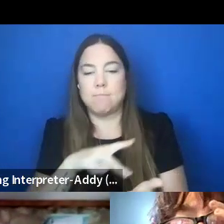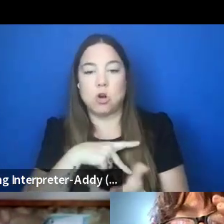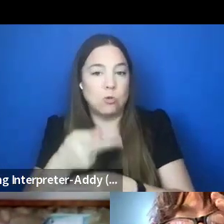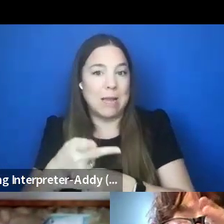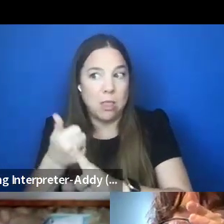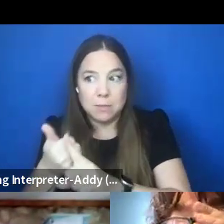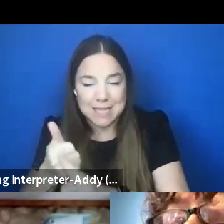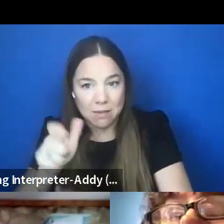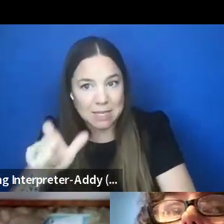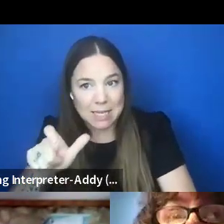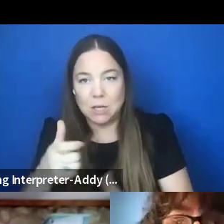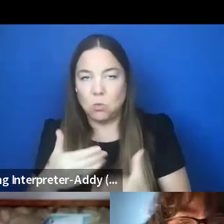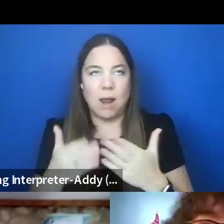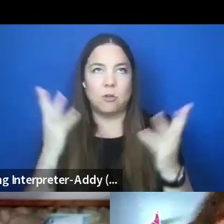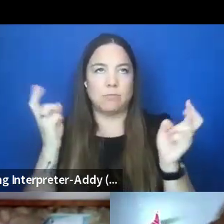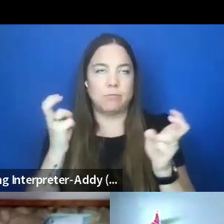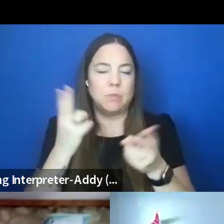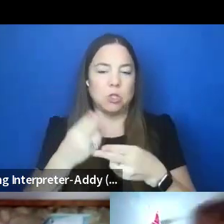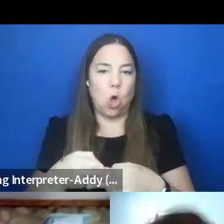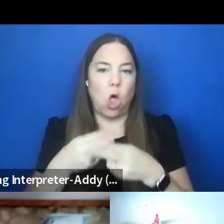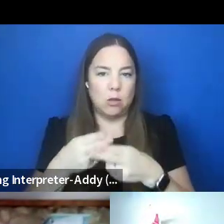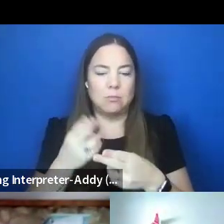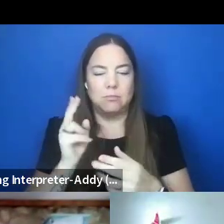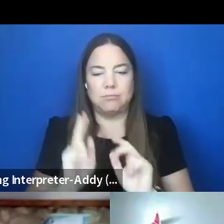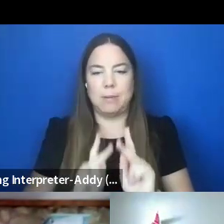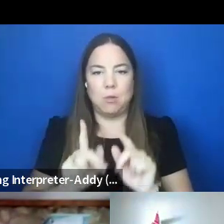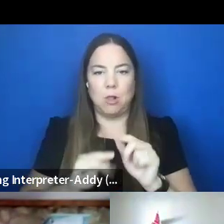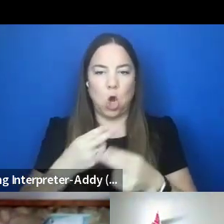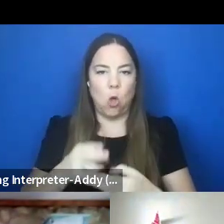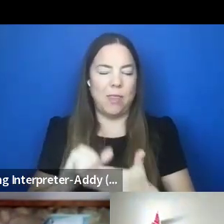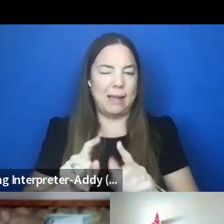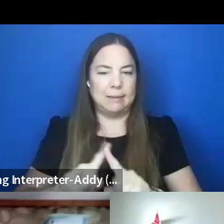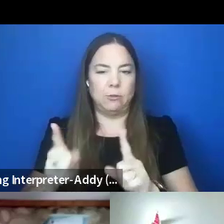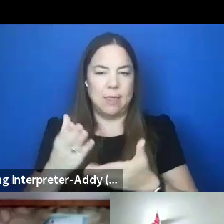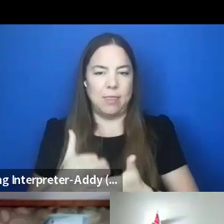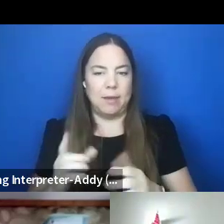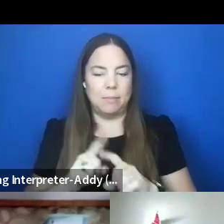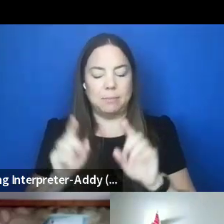Don Dew: whatever they do call it. I mean, everybody calls it something different. But Don Dew: all in all.